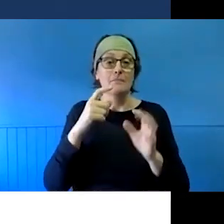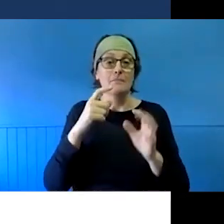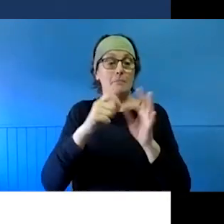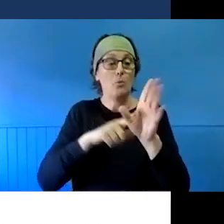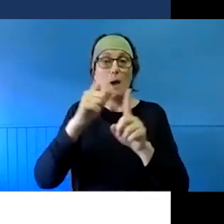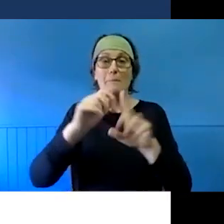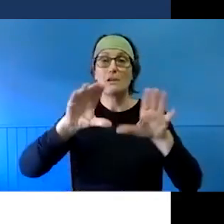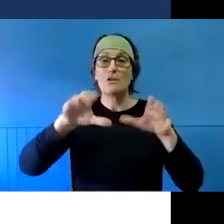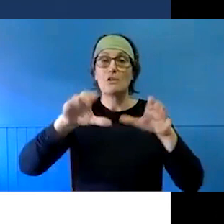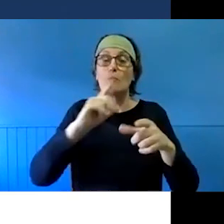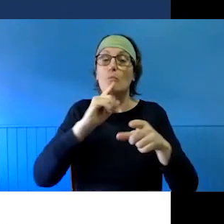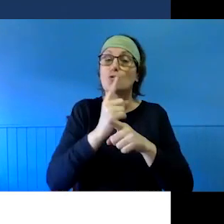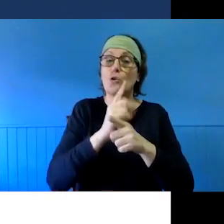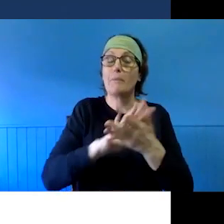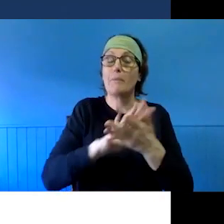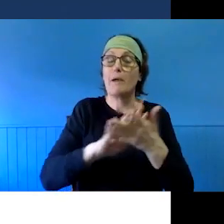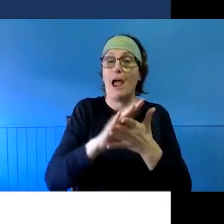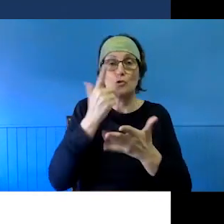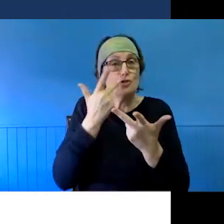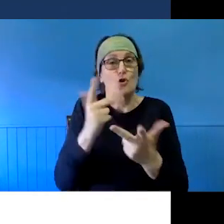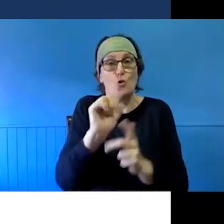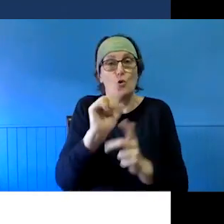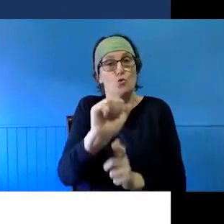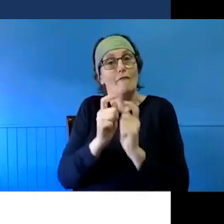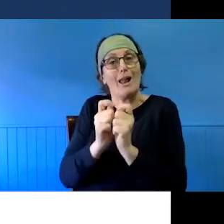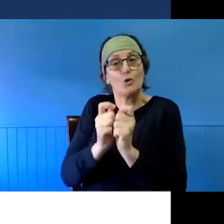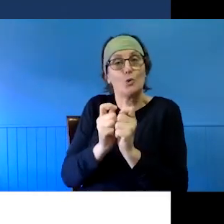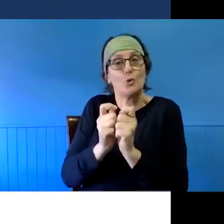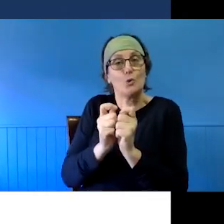about how to improve your value and impact in an ever-evolving world,